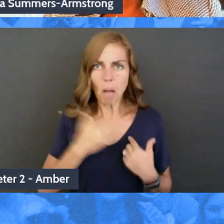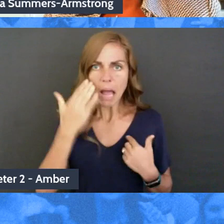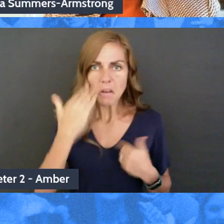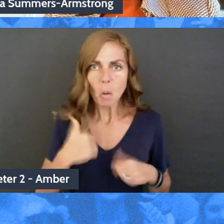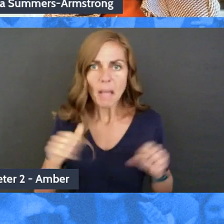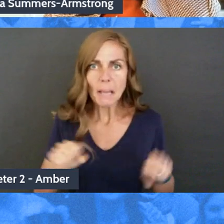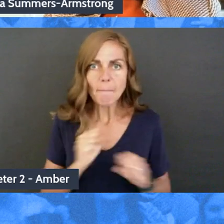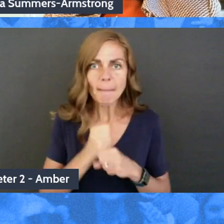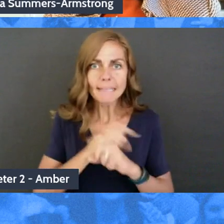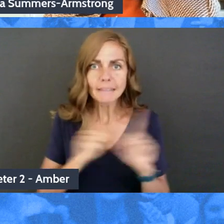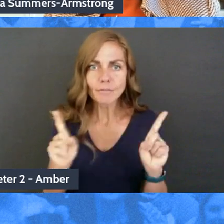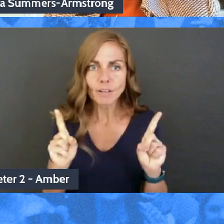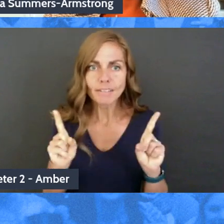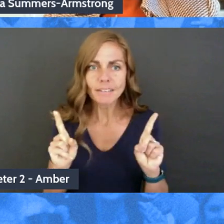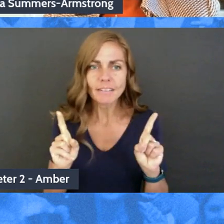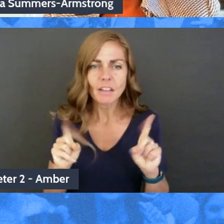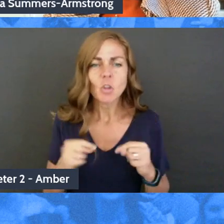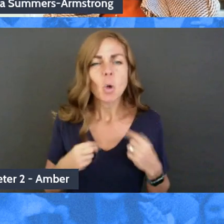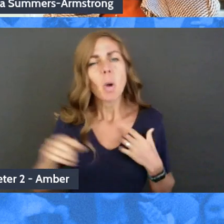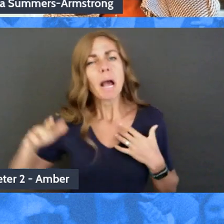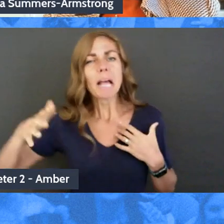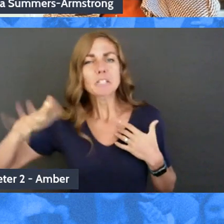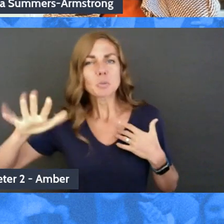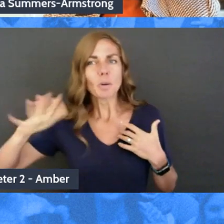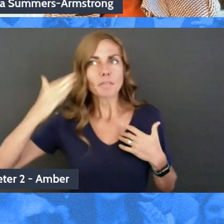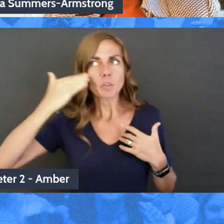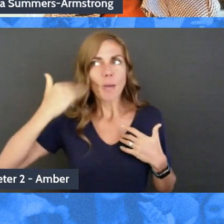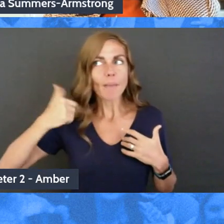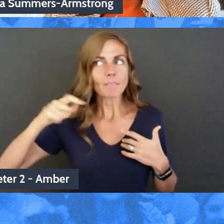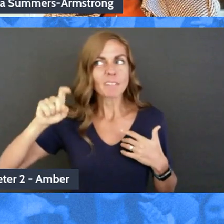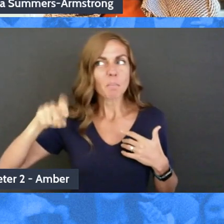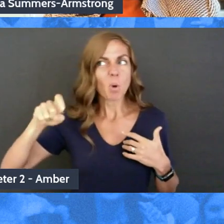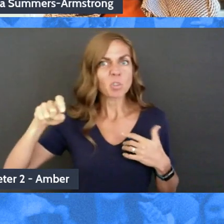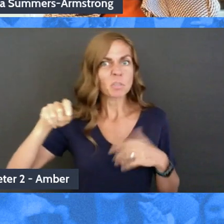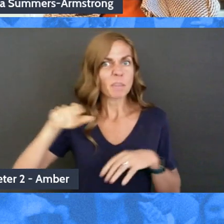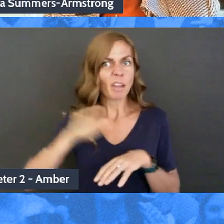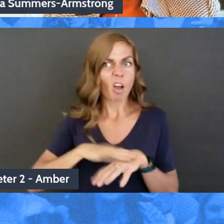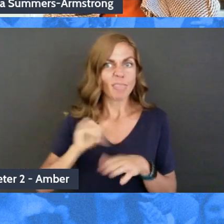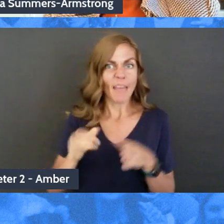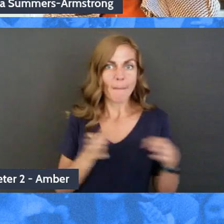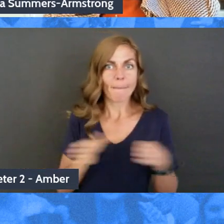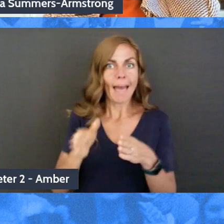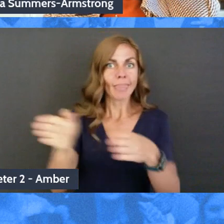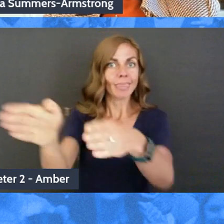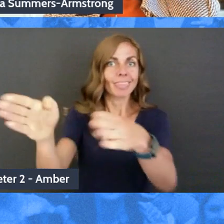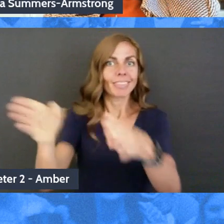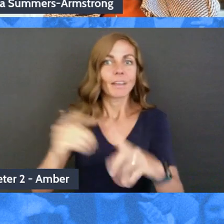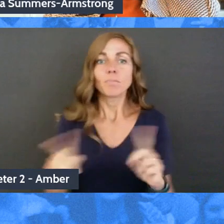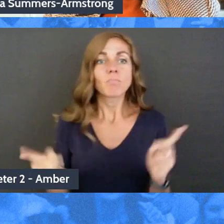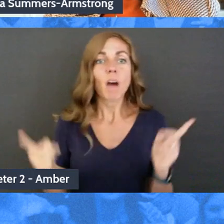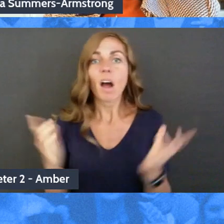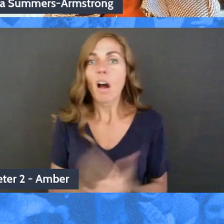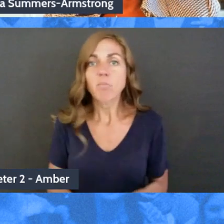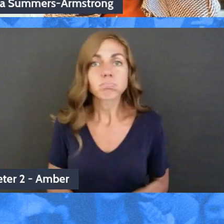and I sorta knew that I was supposed to be on that path, but I was afraid particularly of the,